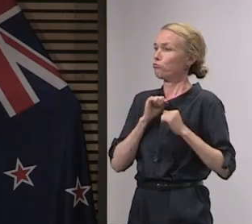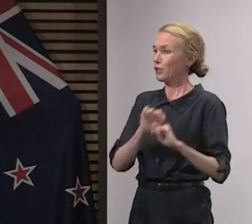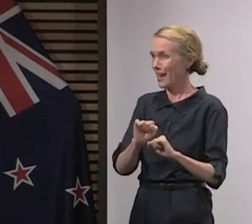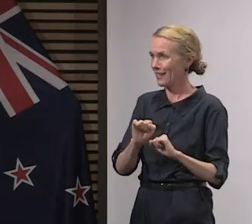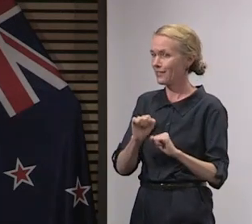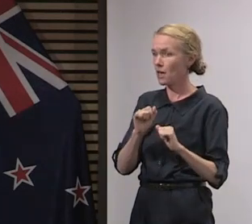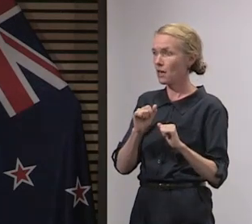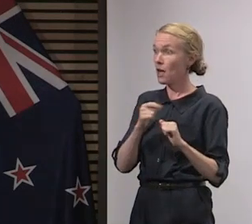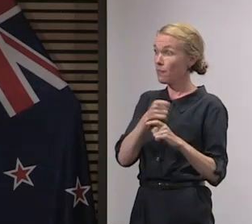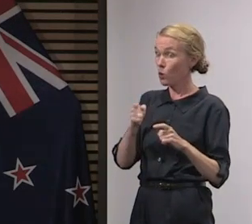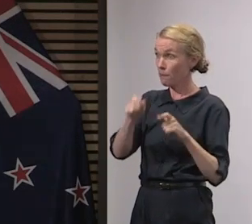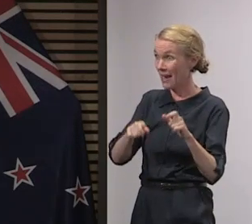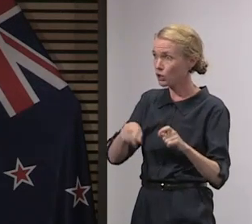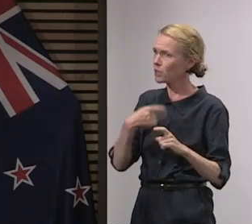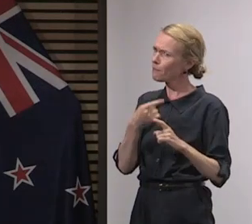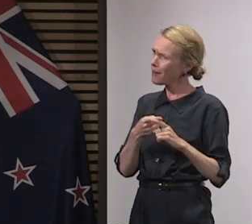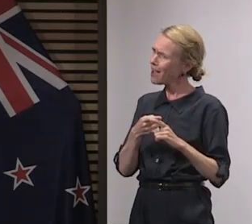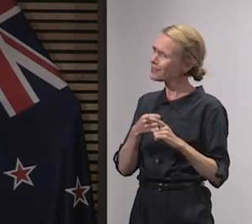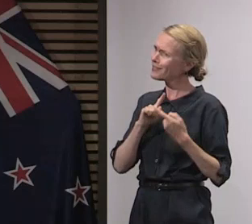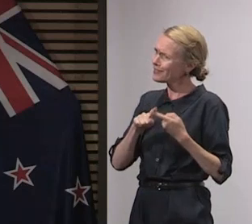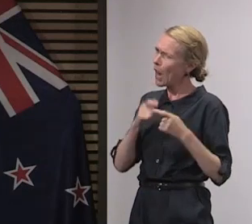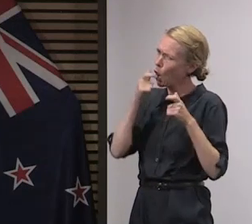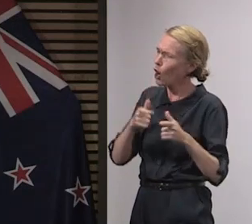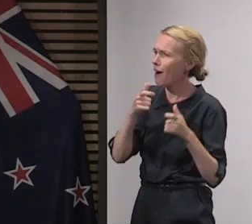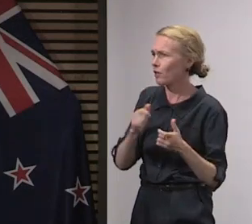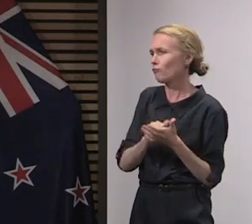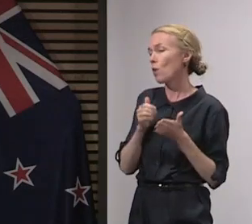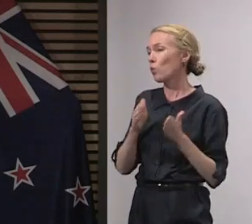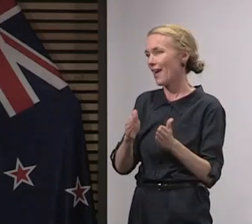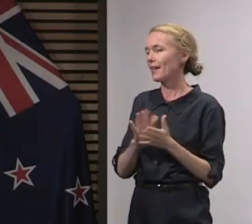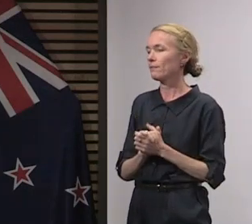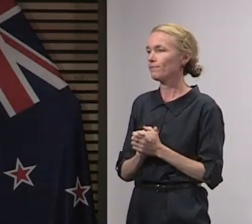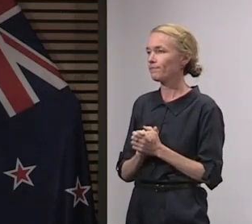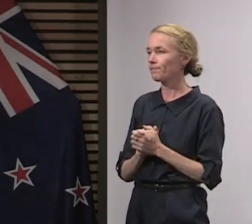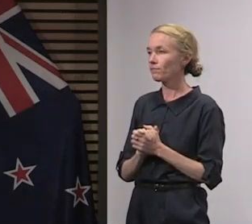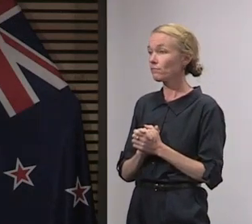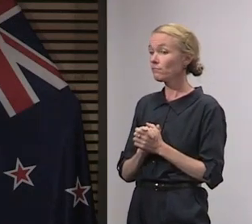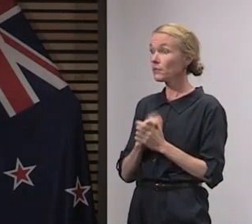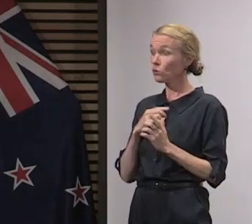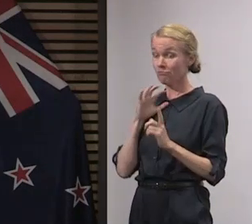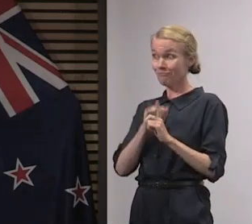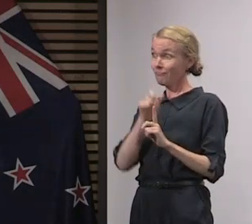appropriate use of PPE is happening there to look after